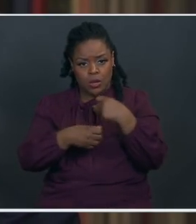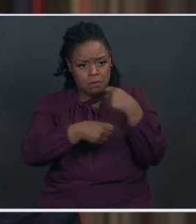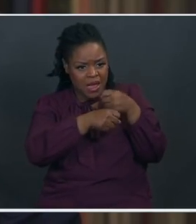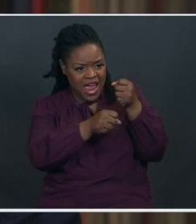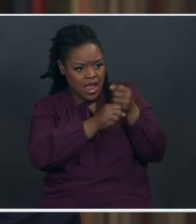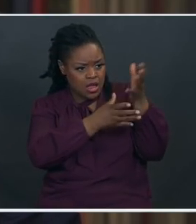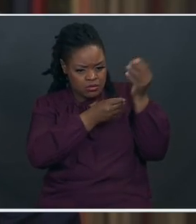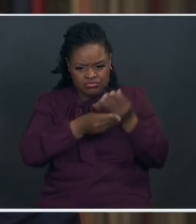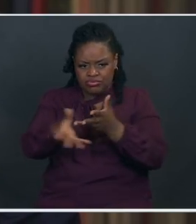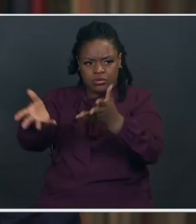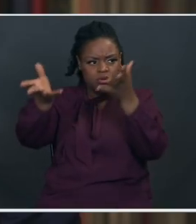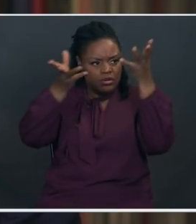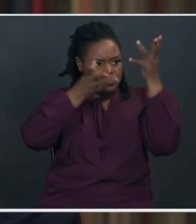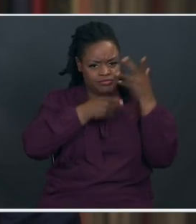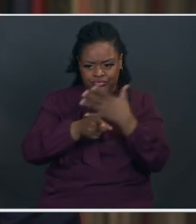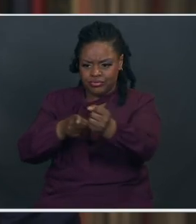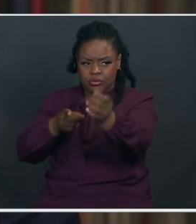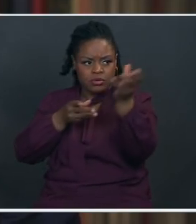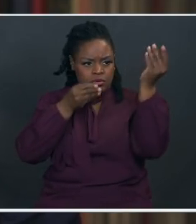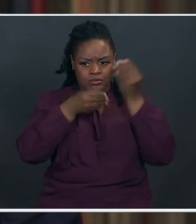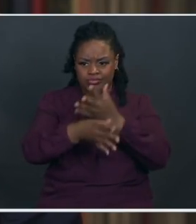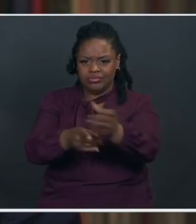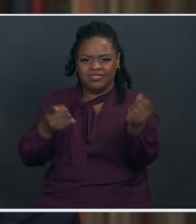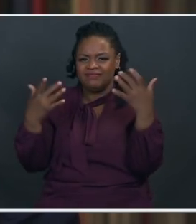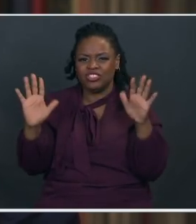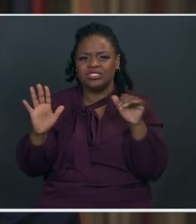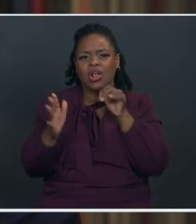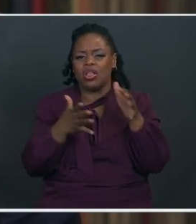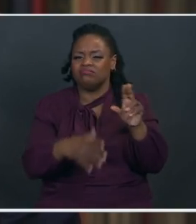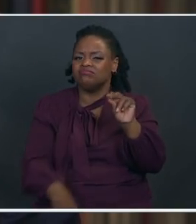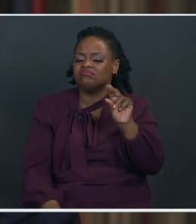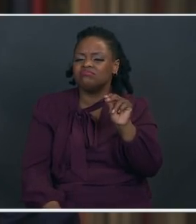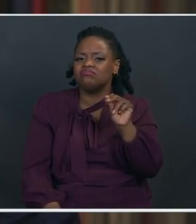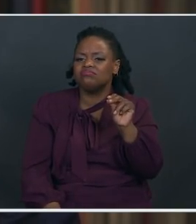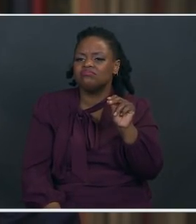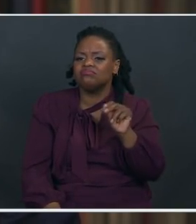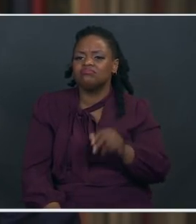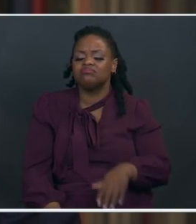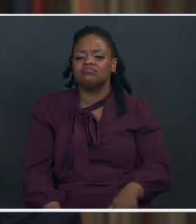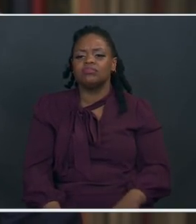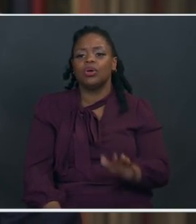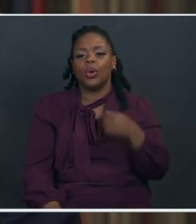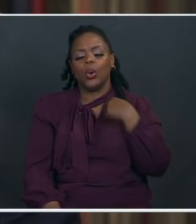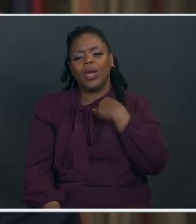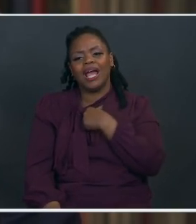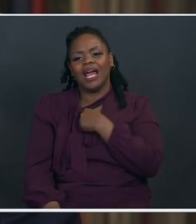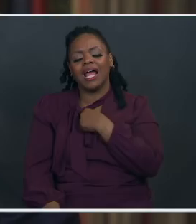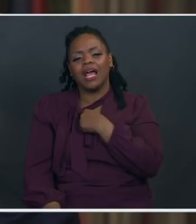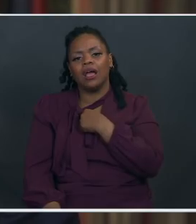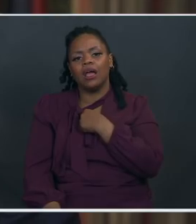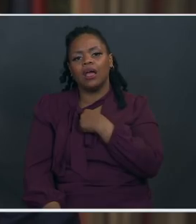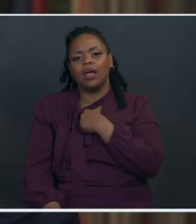that we can use to supplement any shortfalls in production and to ensure that we are making deliveries as committed.